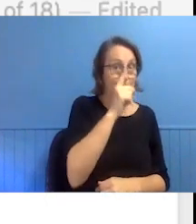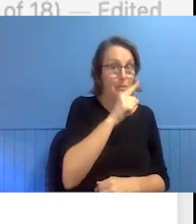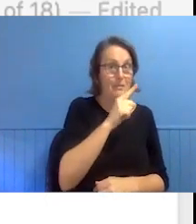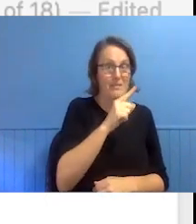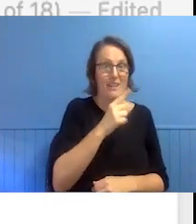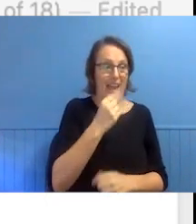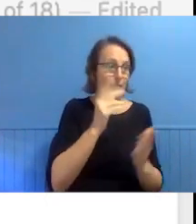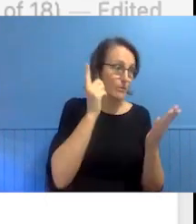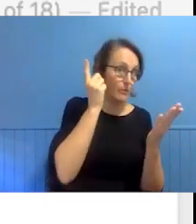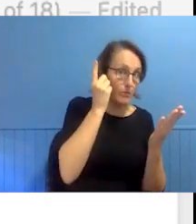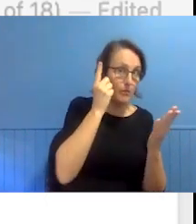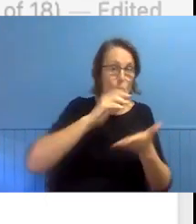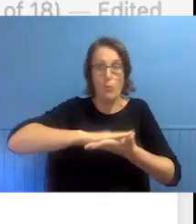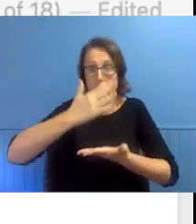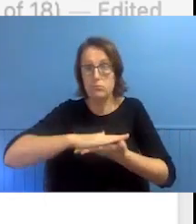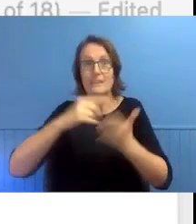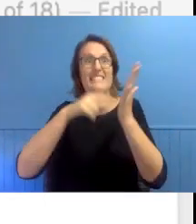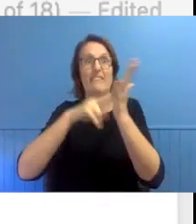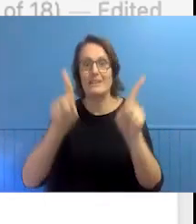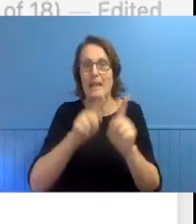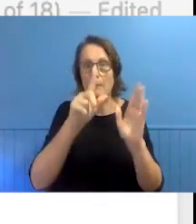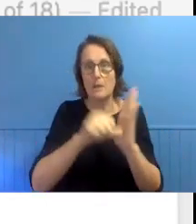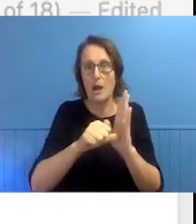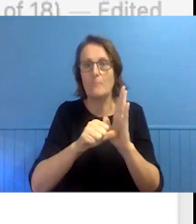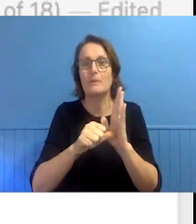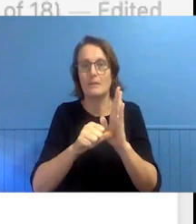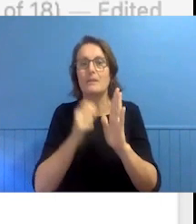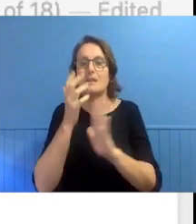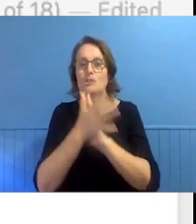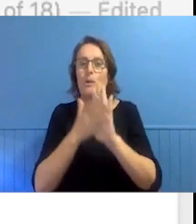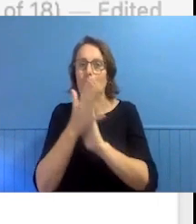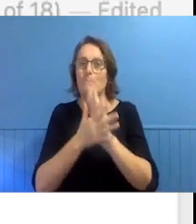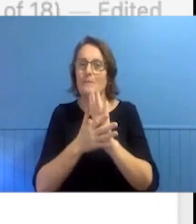have heard about aims to capitalise on this behaviour. It tries to make